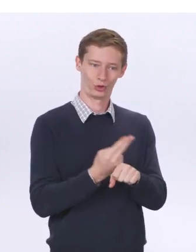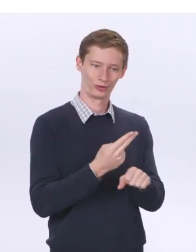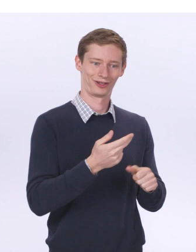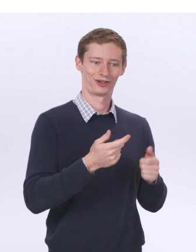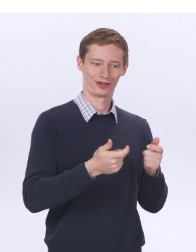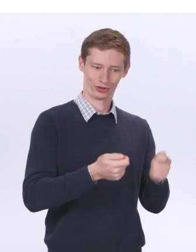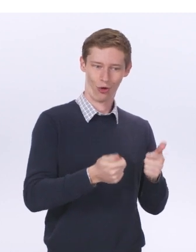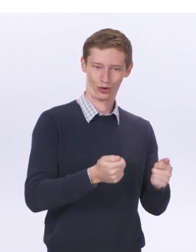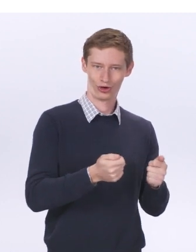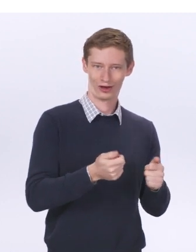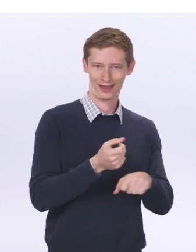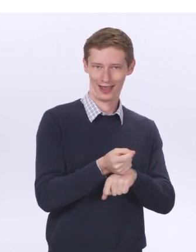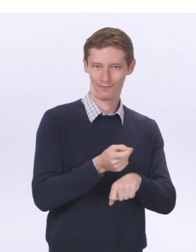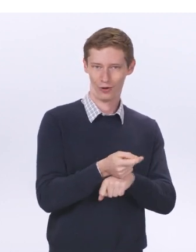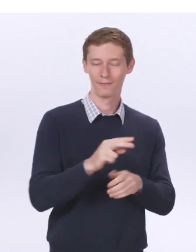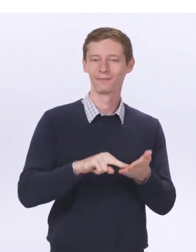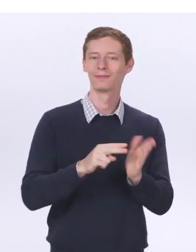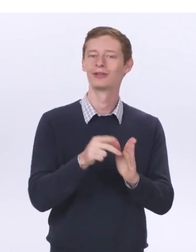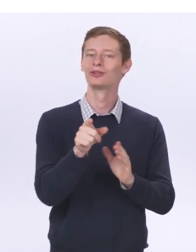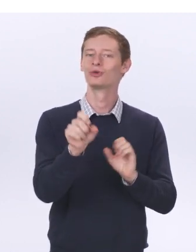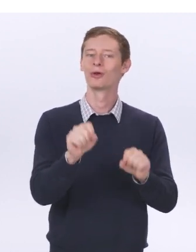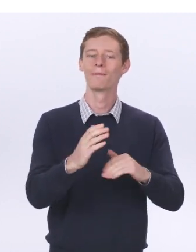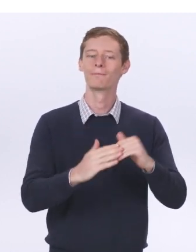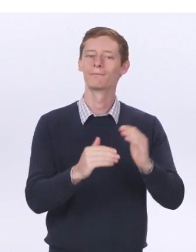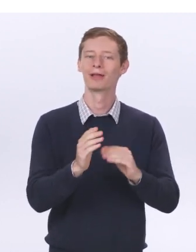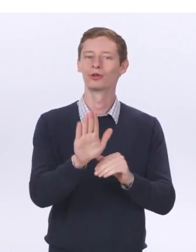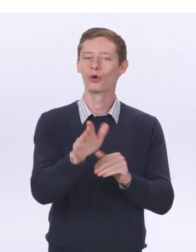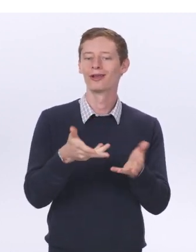without worrying about which input mode your user might have enabled.